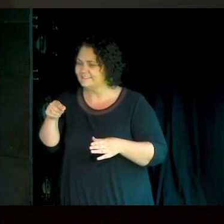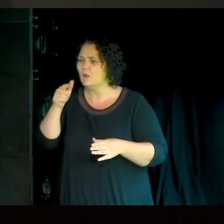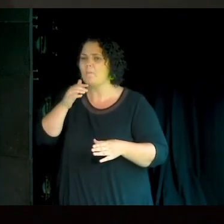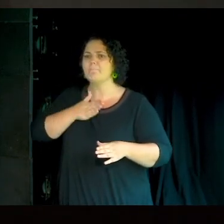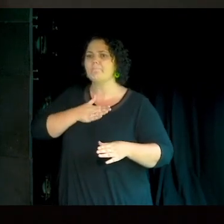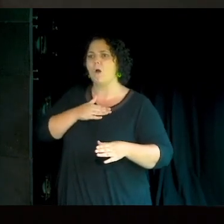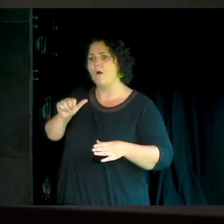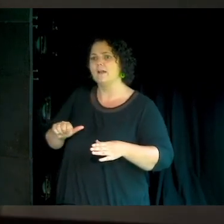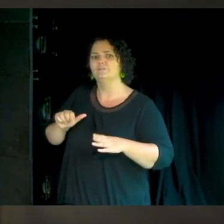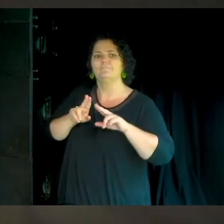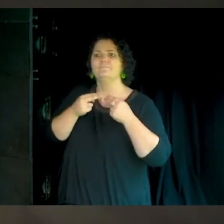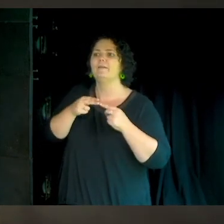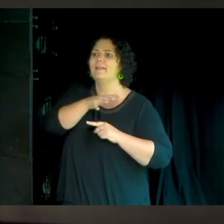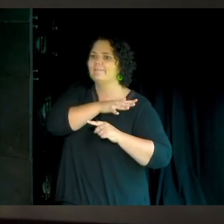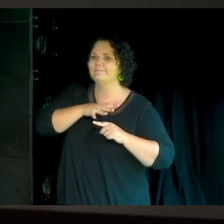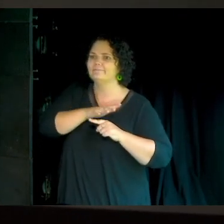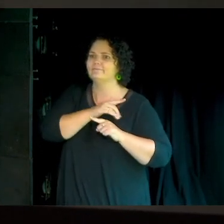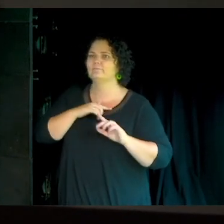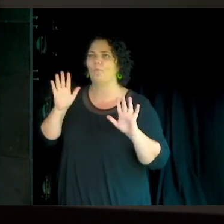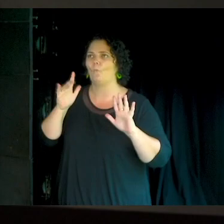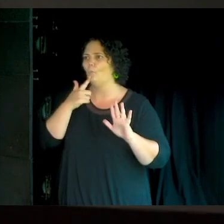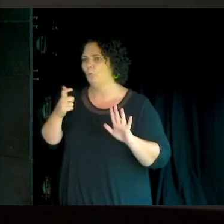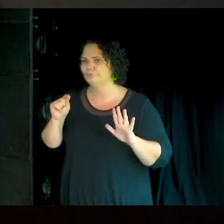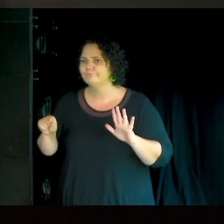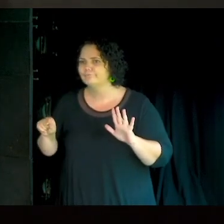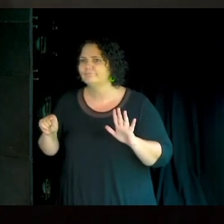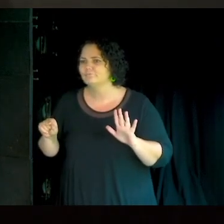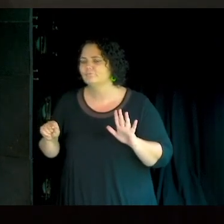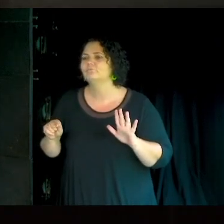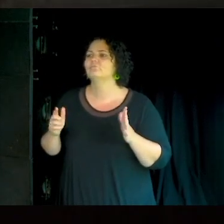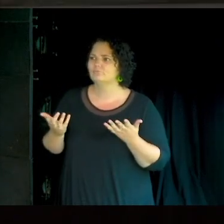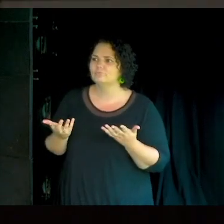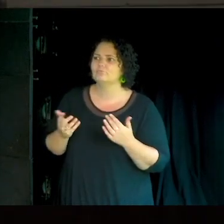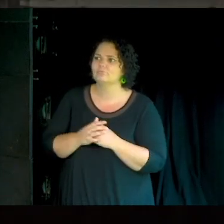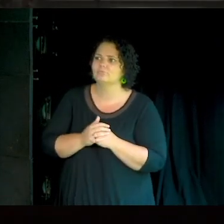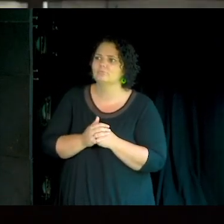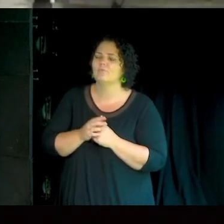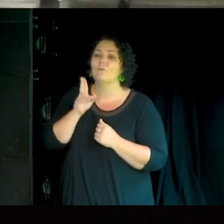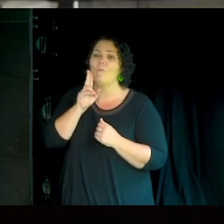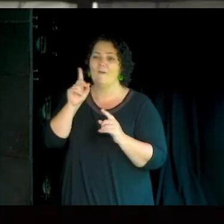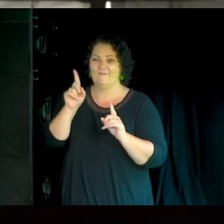family they are the best part actually yes so I do normally have a toothbrush but don't worry